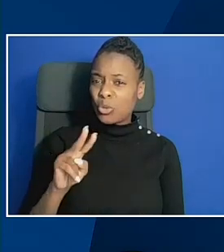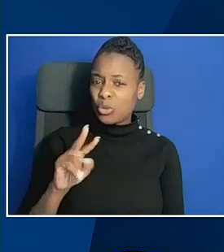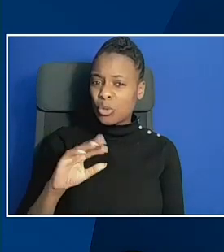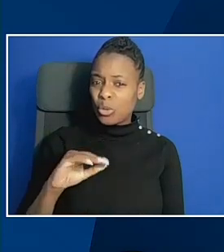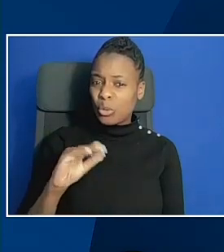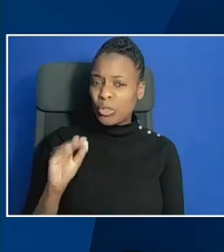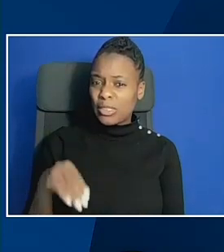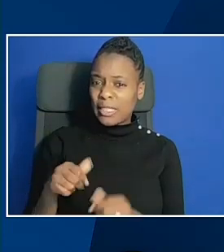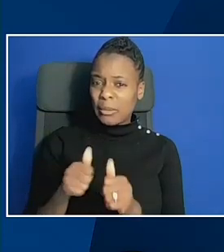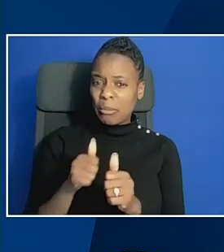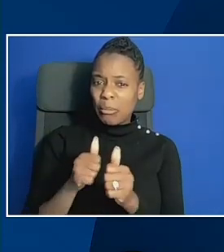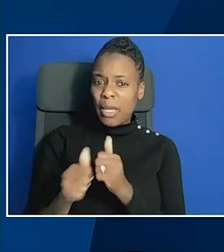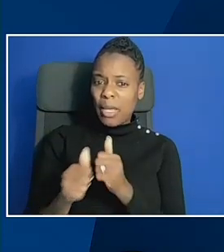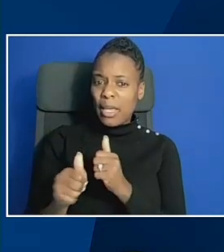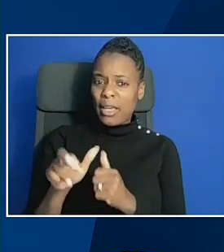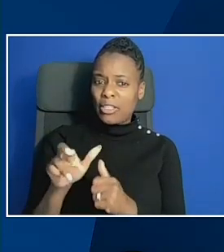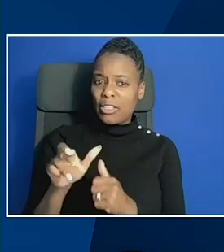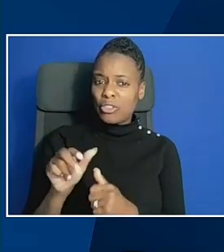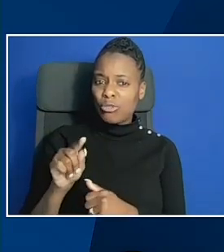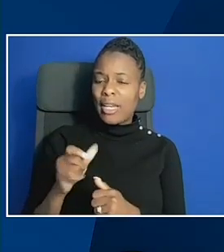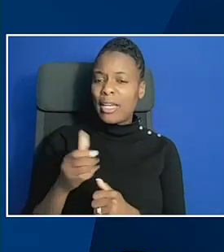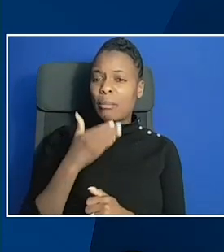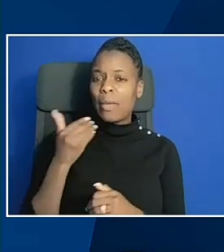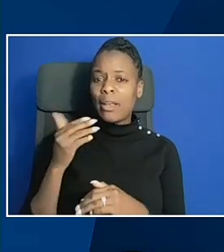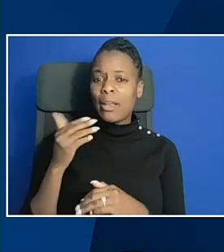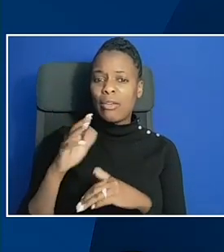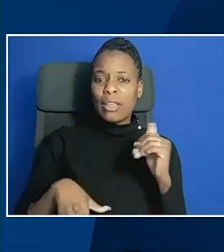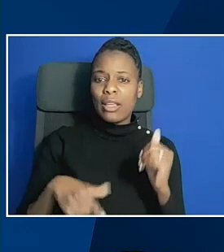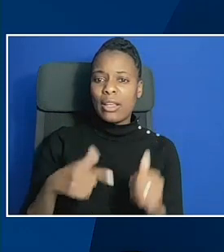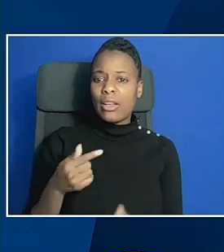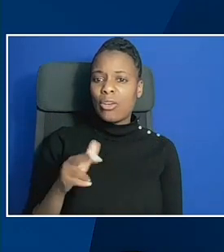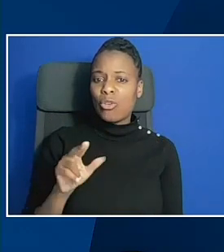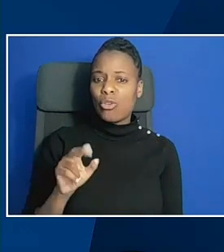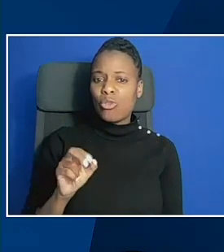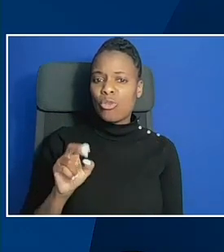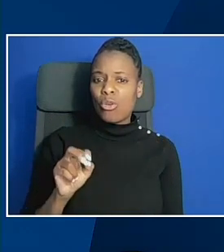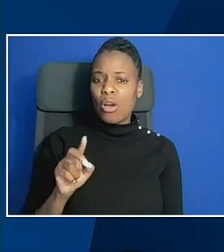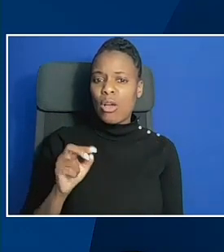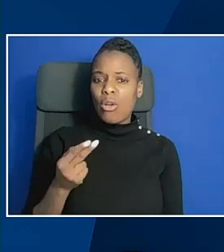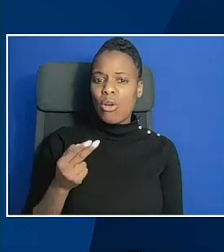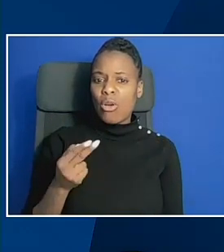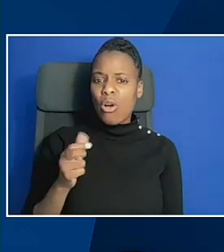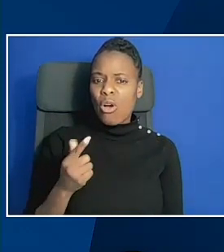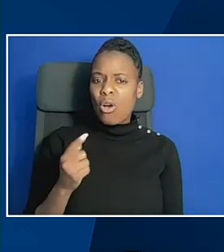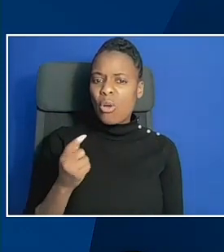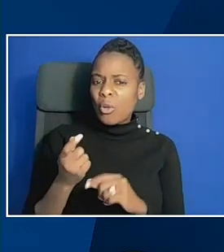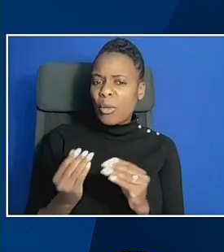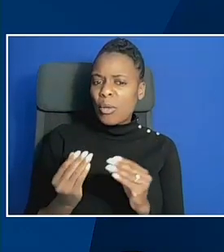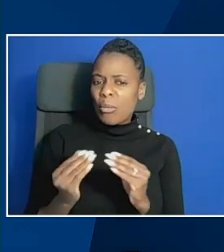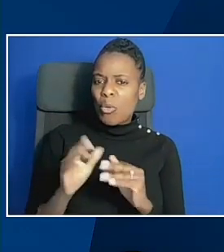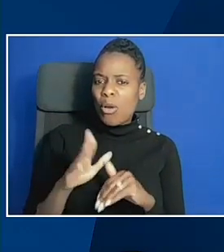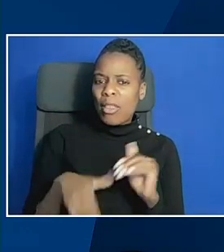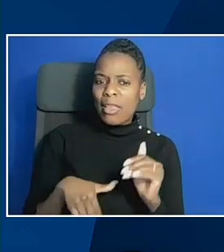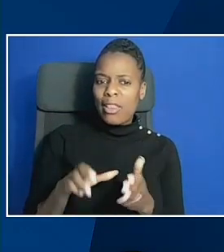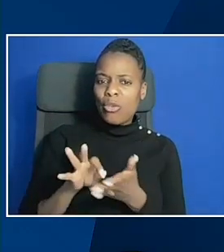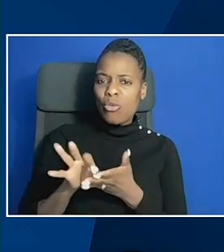still like slightly around the rate of a coin. Right? And so it wasn't, you know,- a lot of troubles there with that system